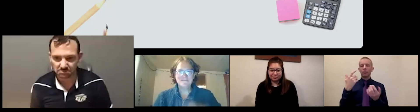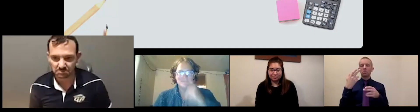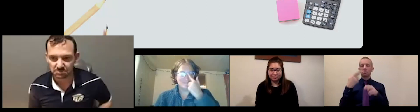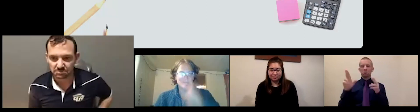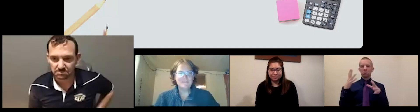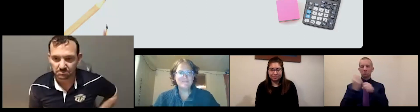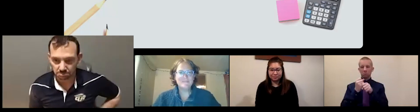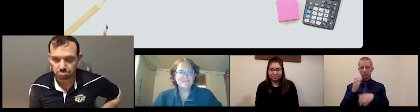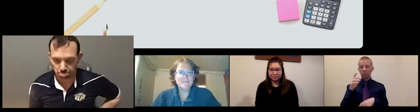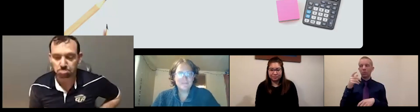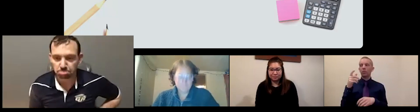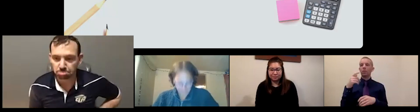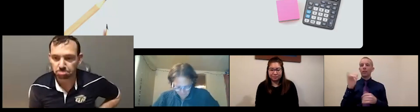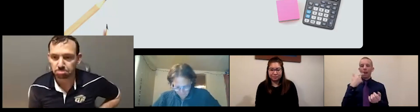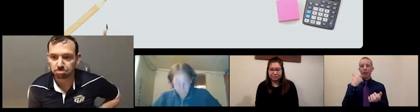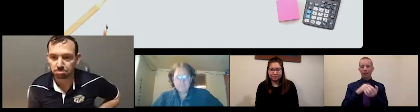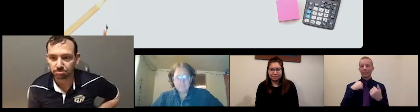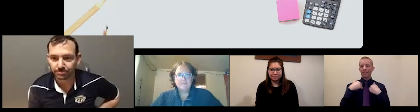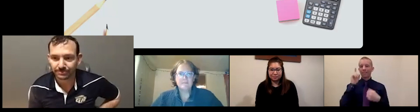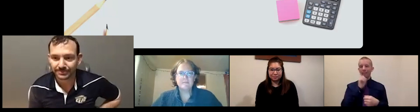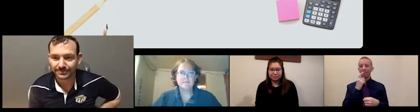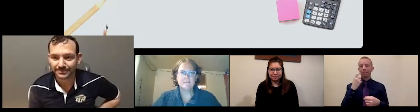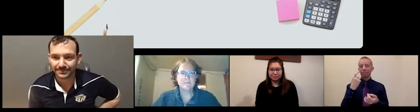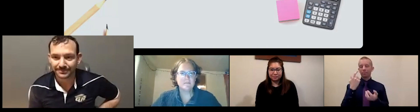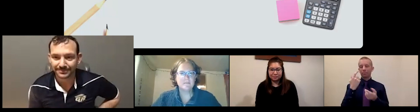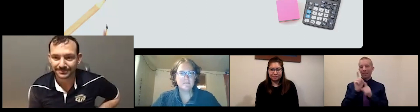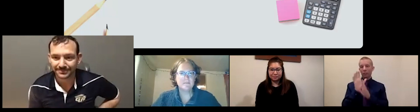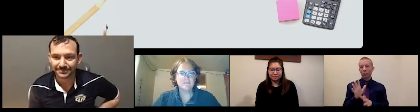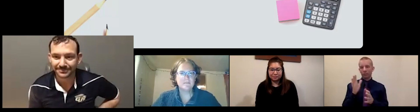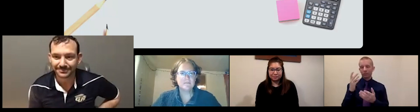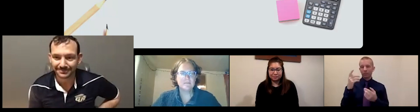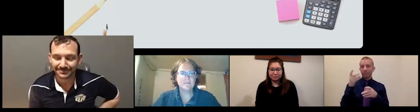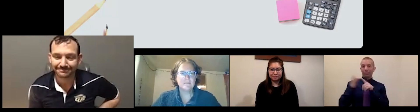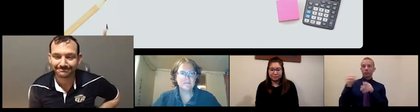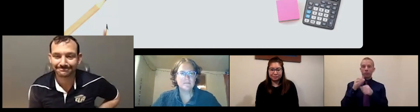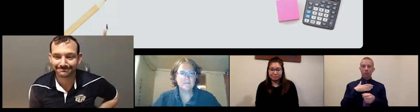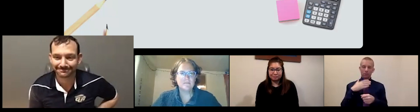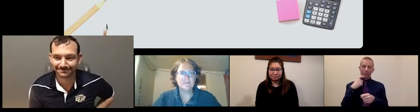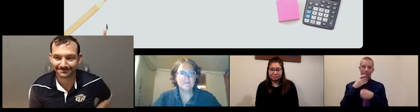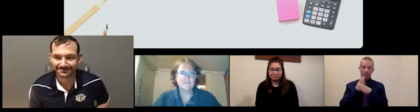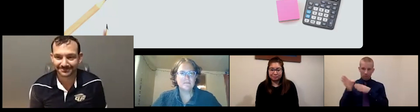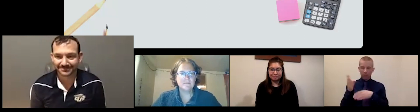I’ll keep it short. Again, I have a deaf mentor who specializes in the dentistry field.